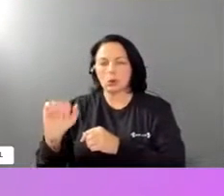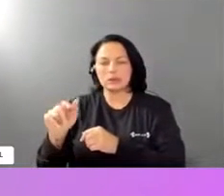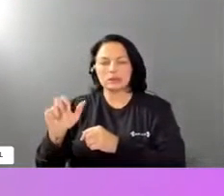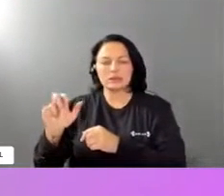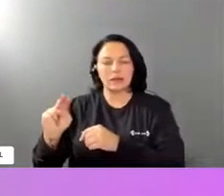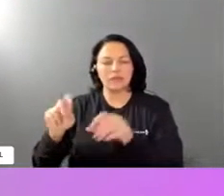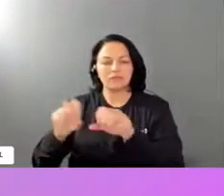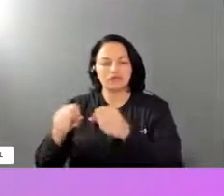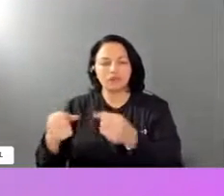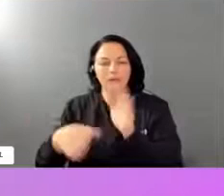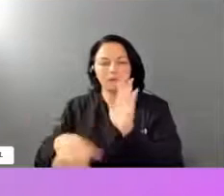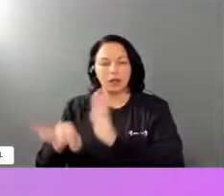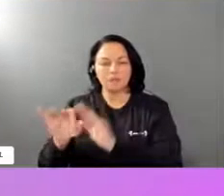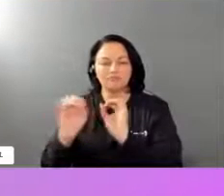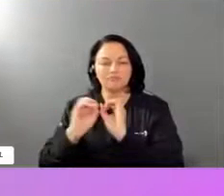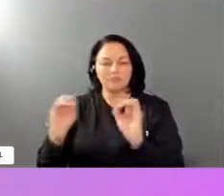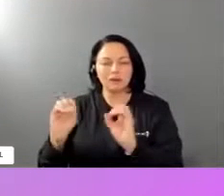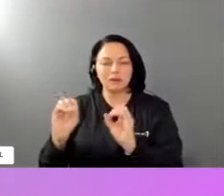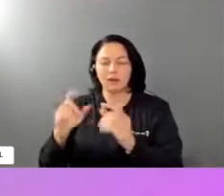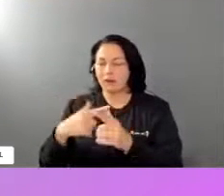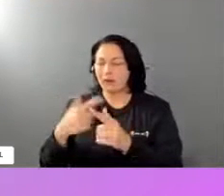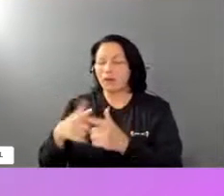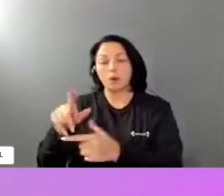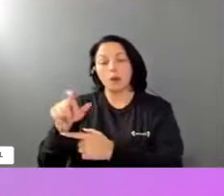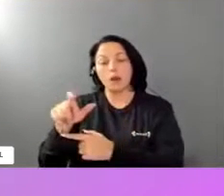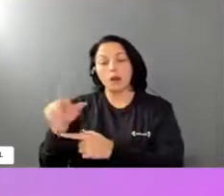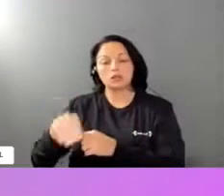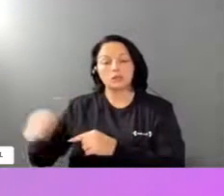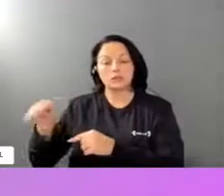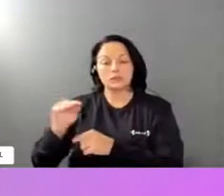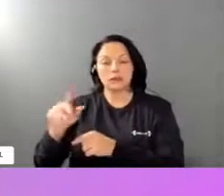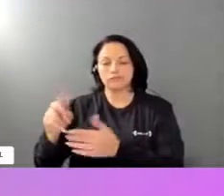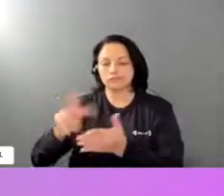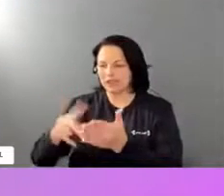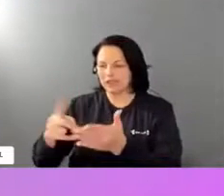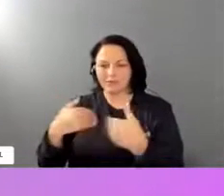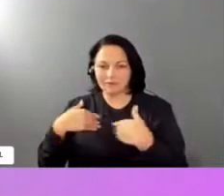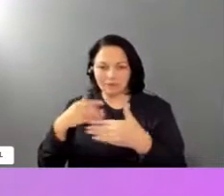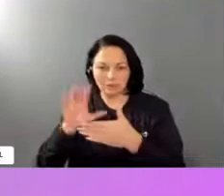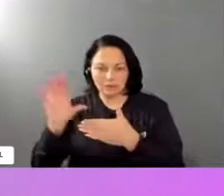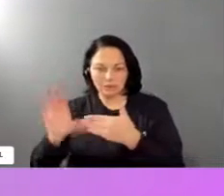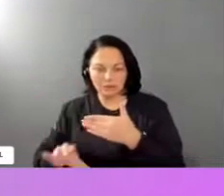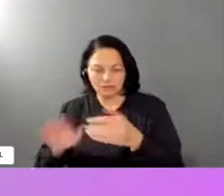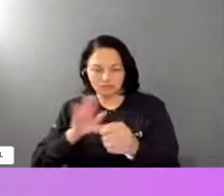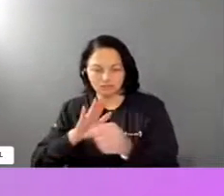has 33% for all URL patterns that have test coverage.